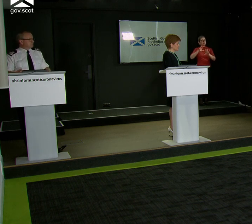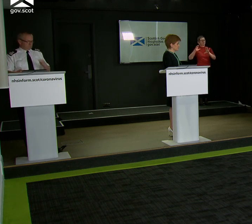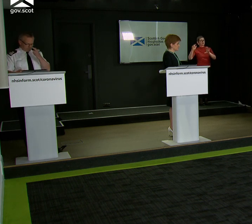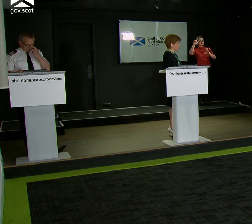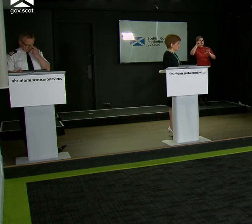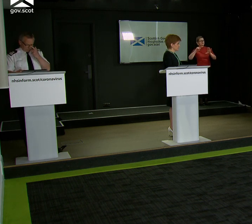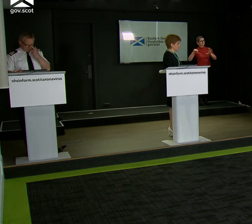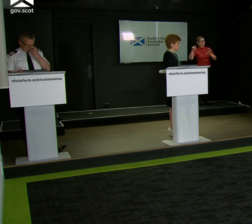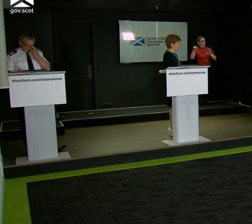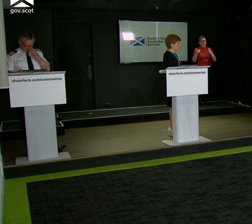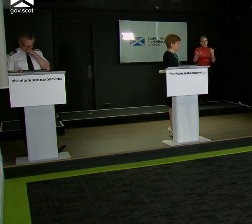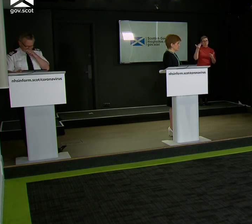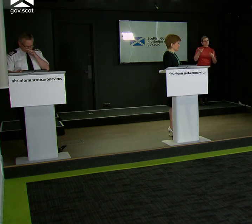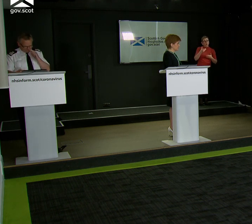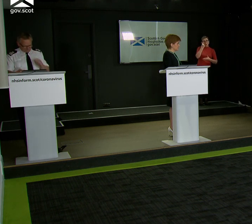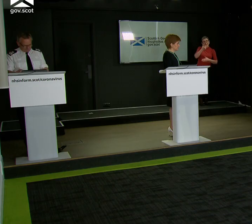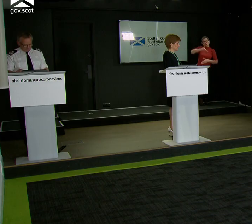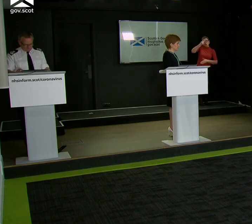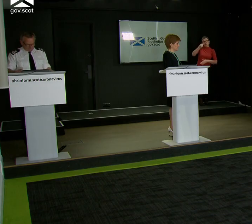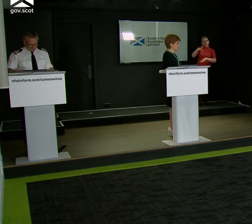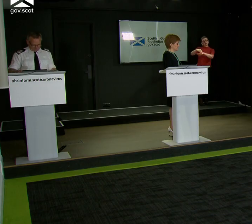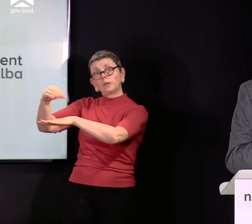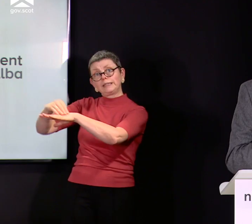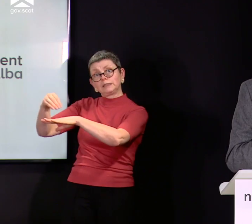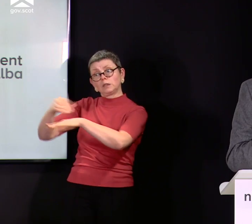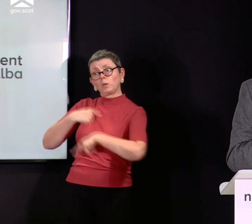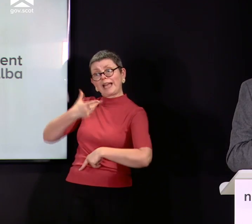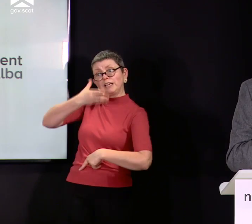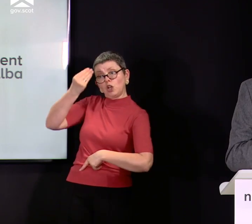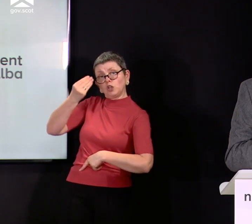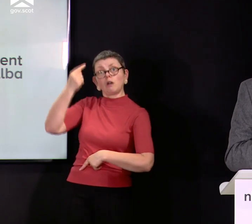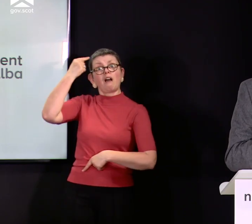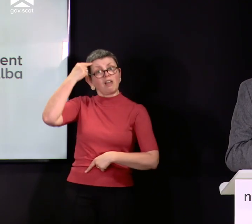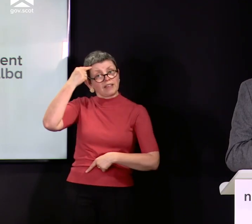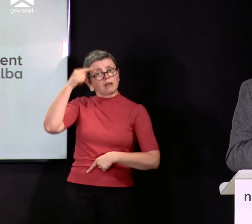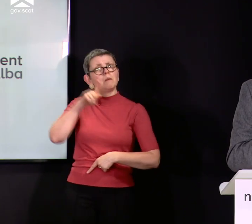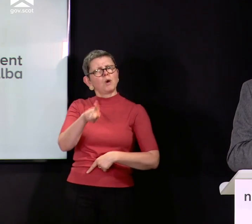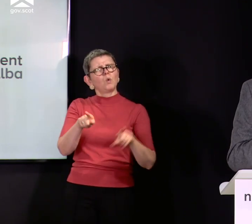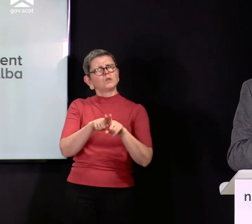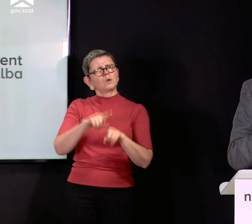are things to learn from Sweden and things Sweden could learn from us. I don't agree